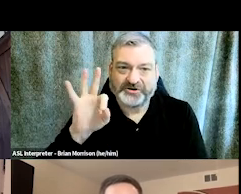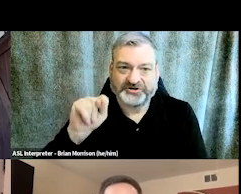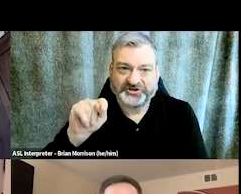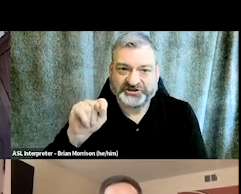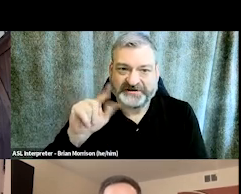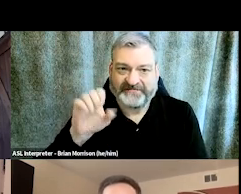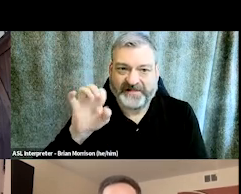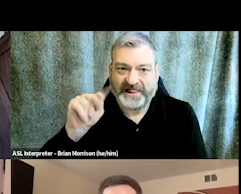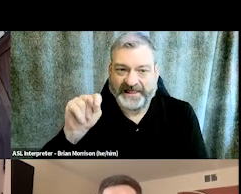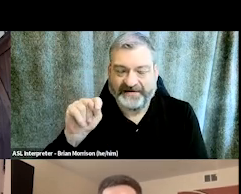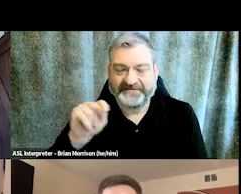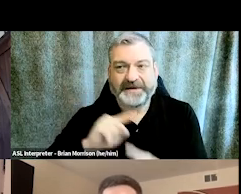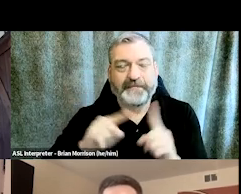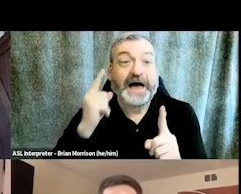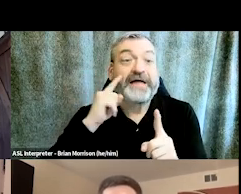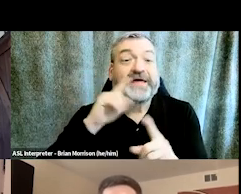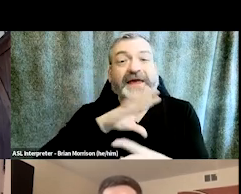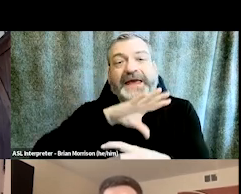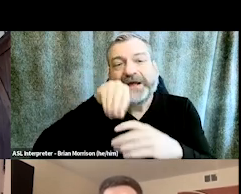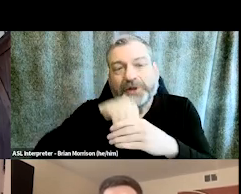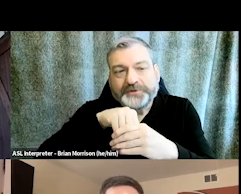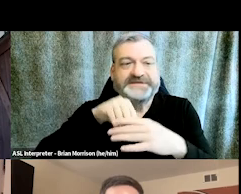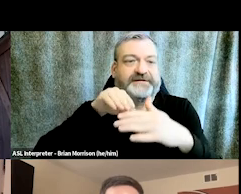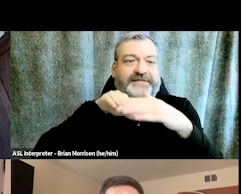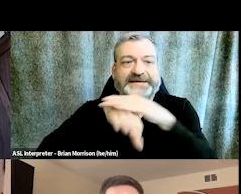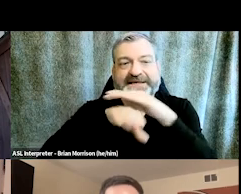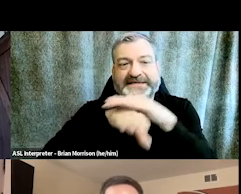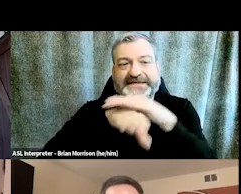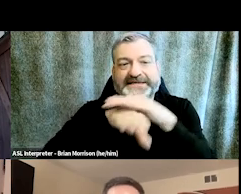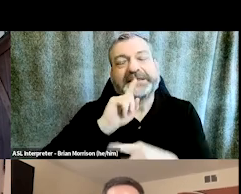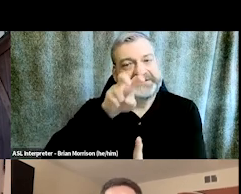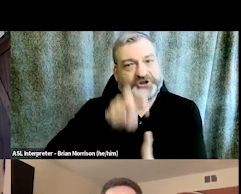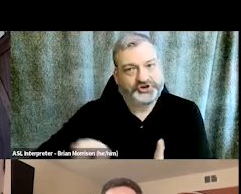and inclusive design is a journey, so you start it where you can. So if you have something that's already